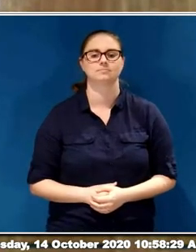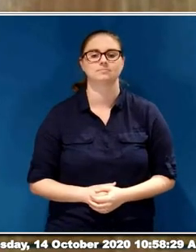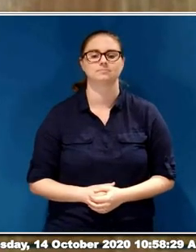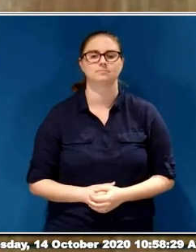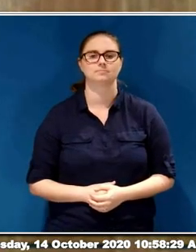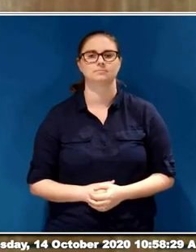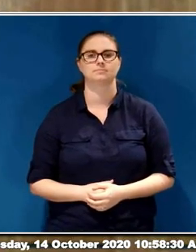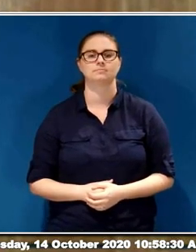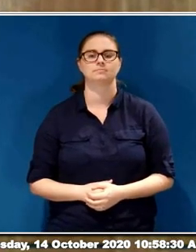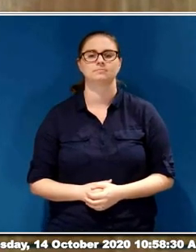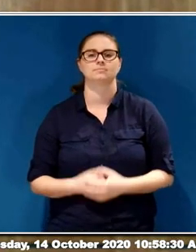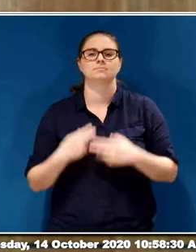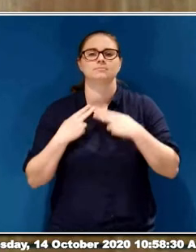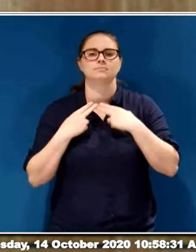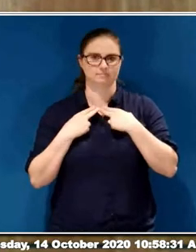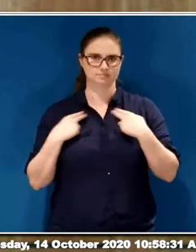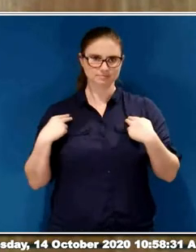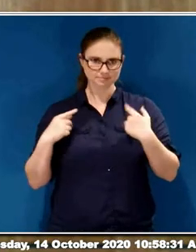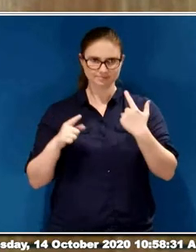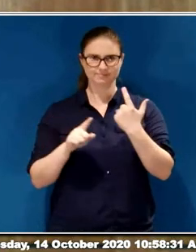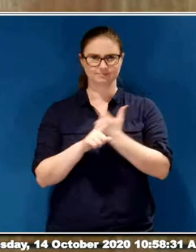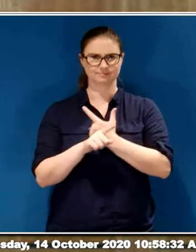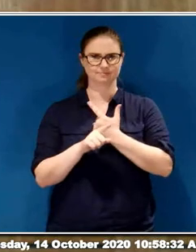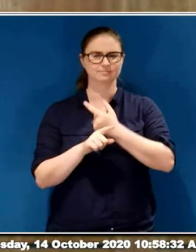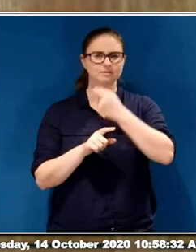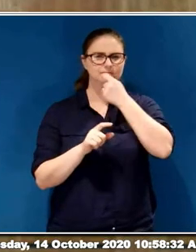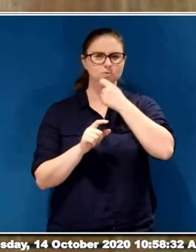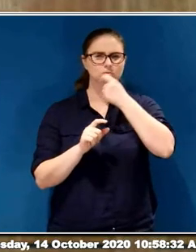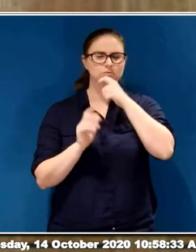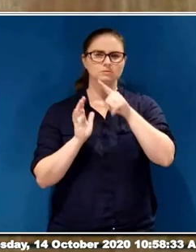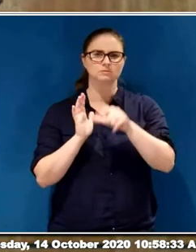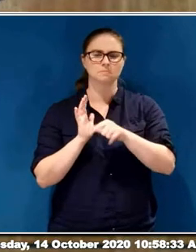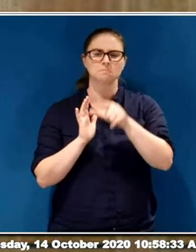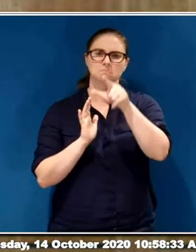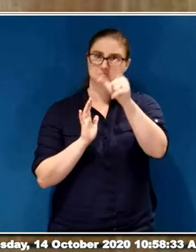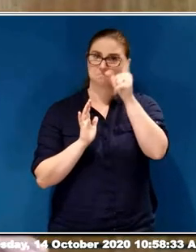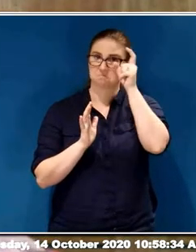consider that Kobe's plan for adjustments wasn't followed.